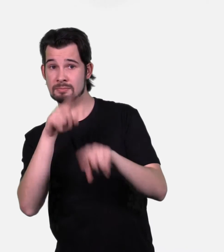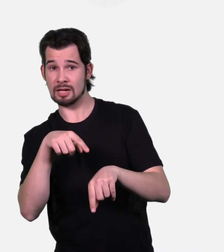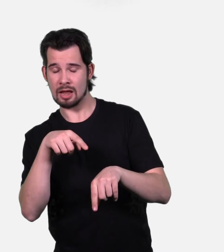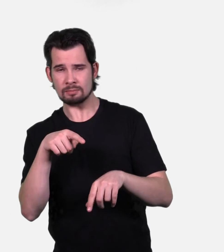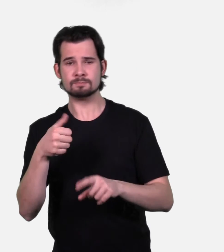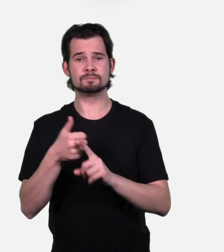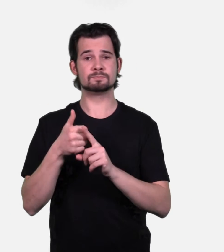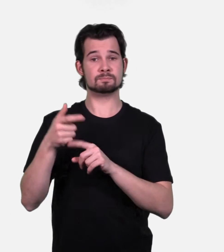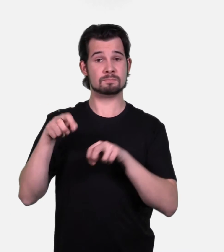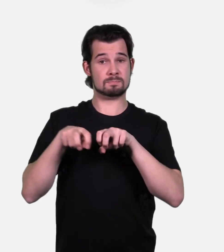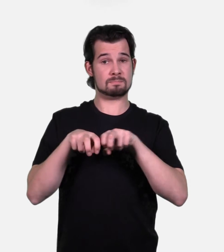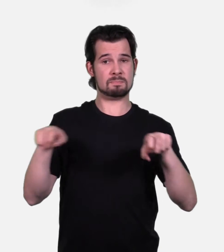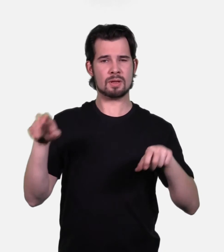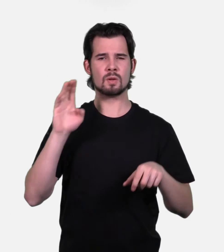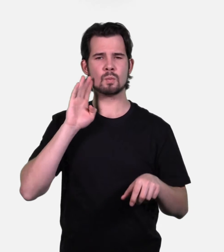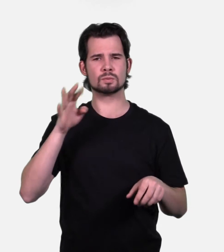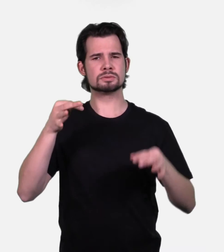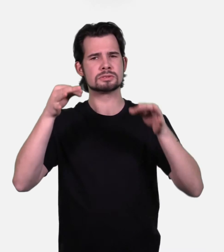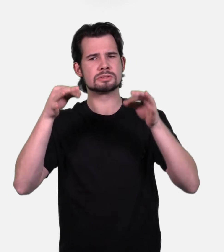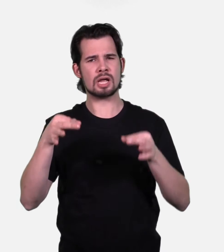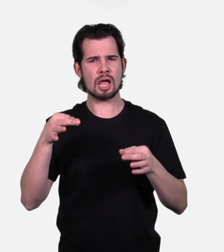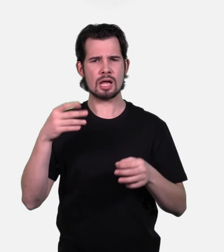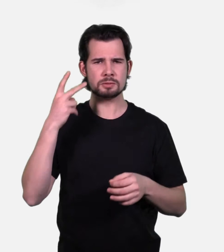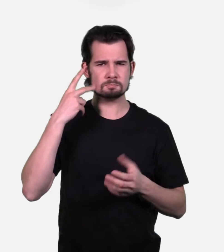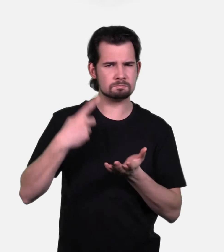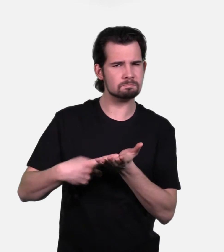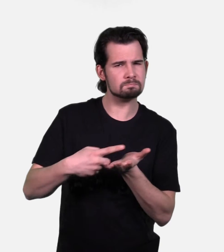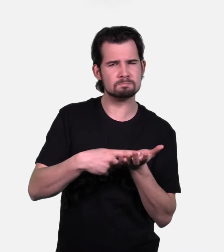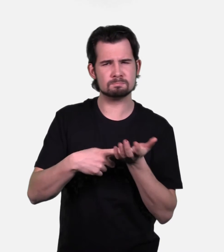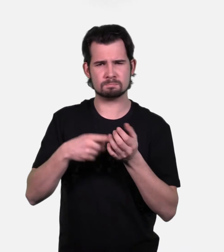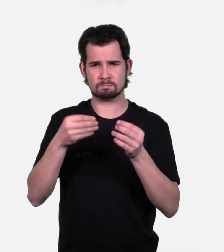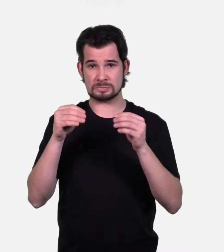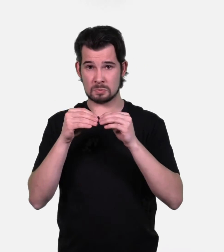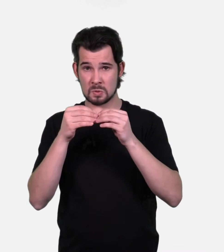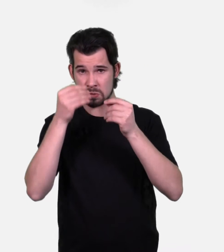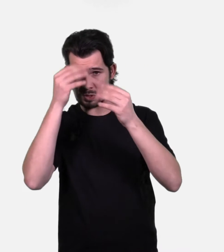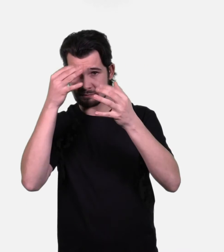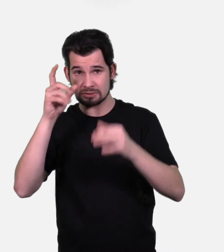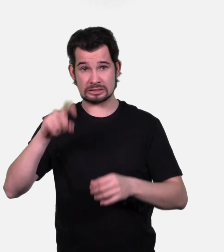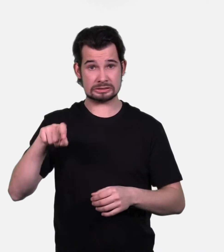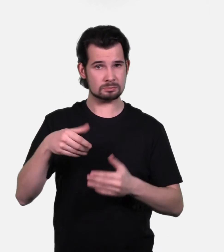it will determine if any additional information is required prior to making a decision.